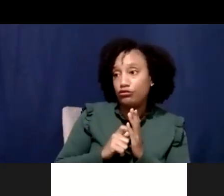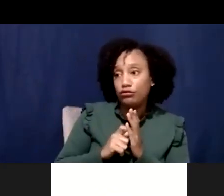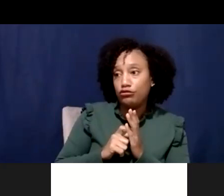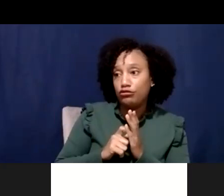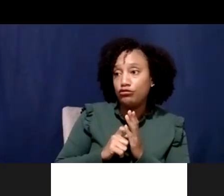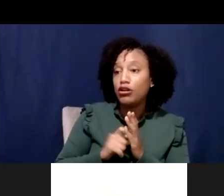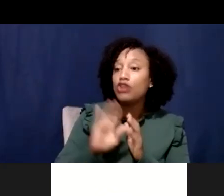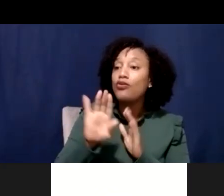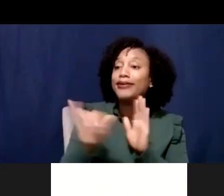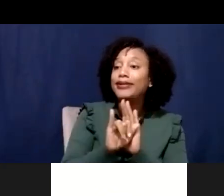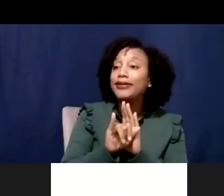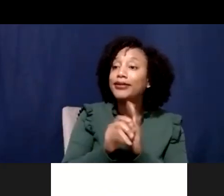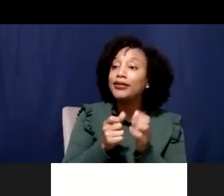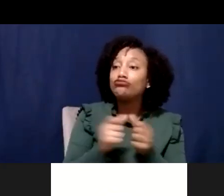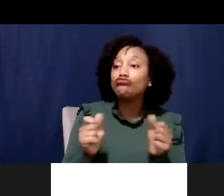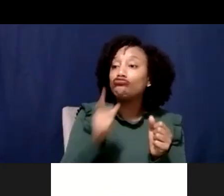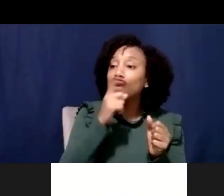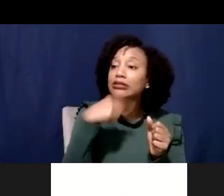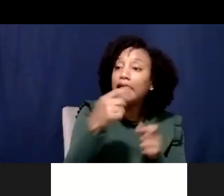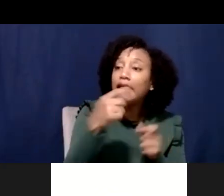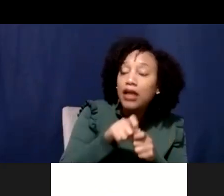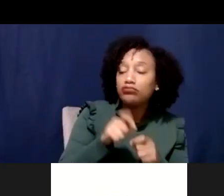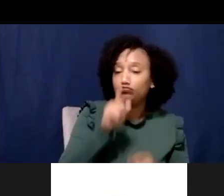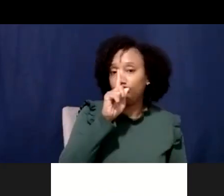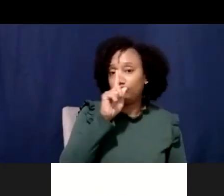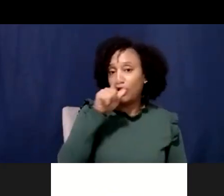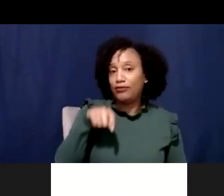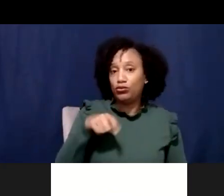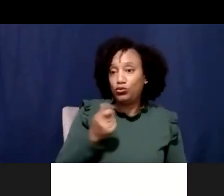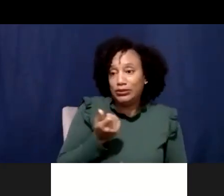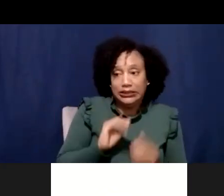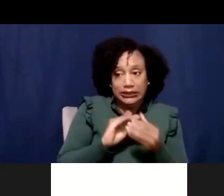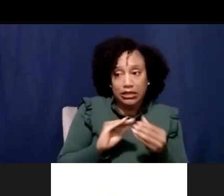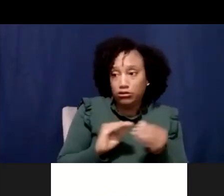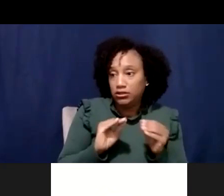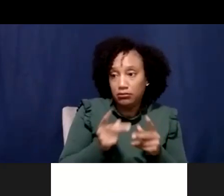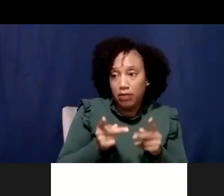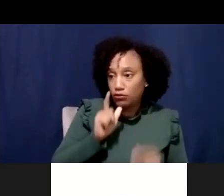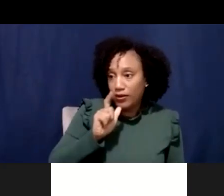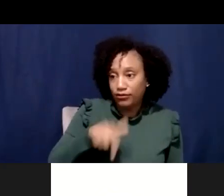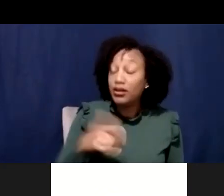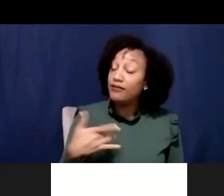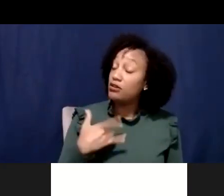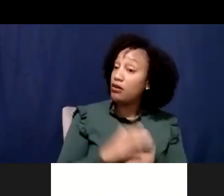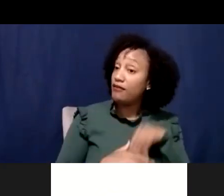your identities in any of the narrative fields. And if you feel comfortable sharing that information